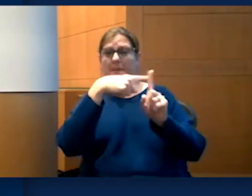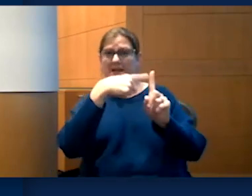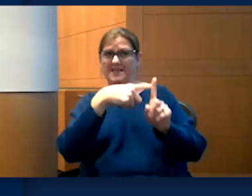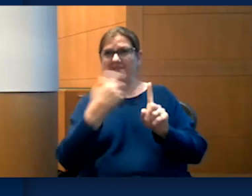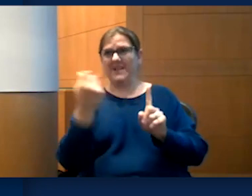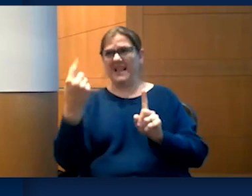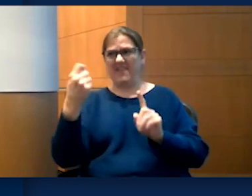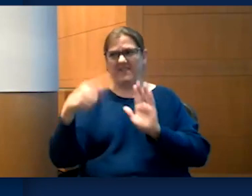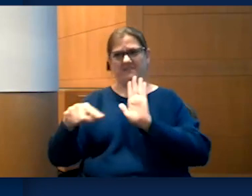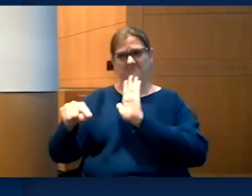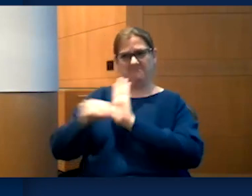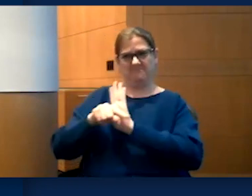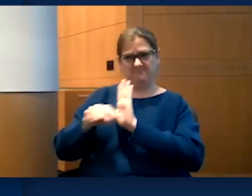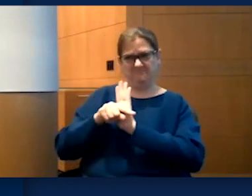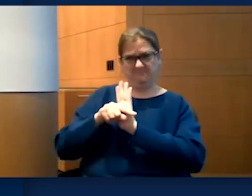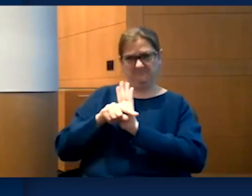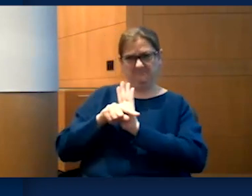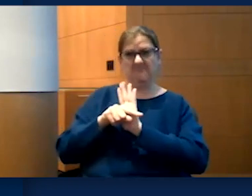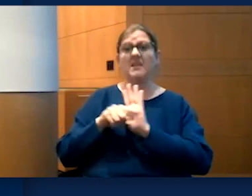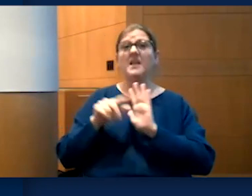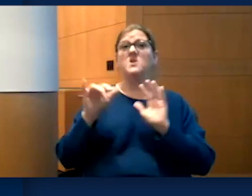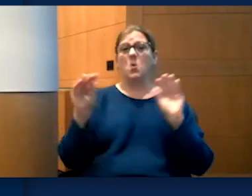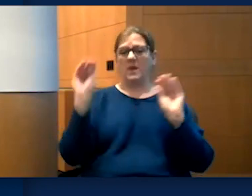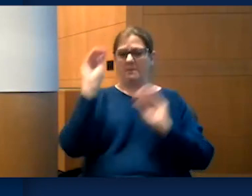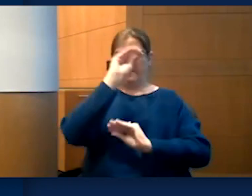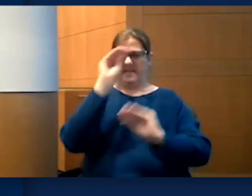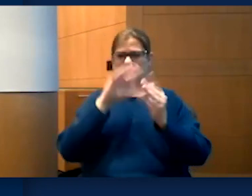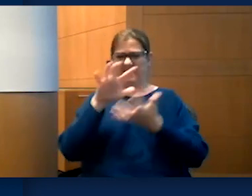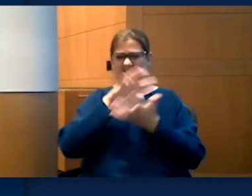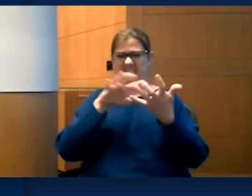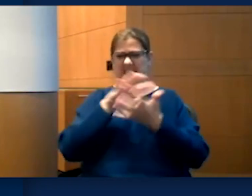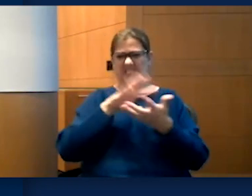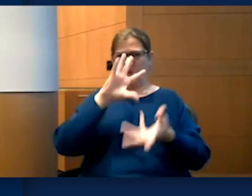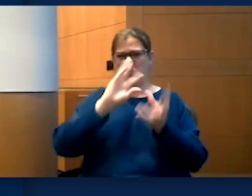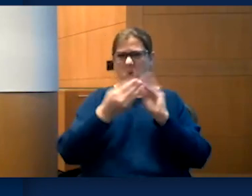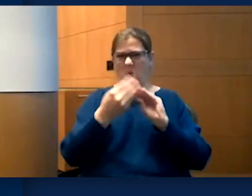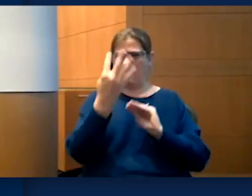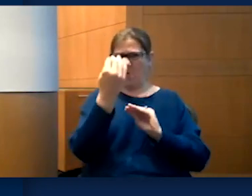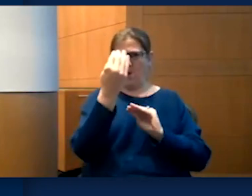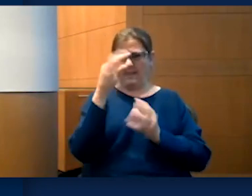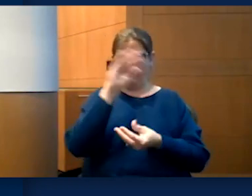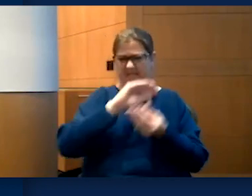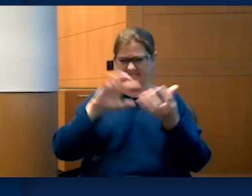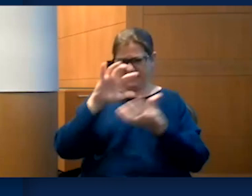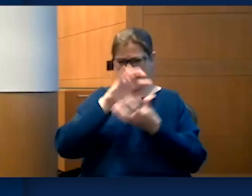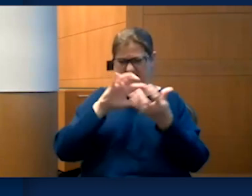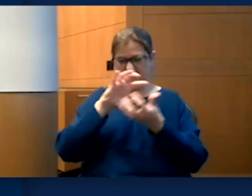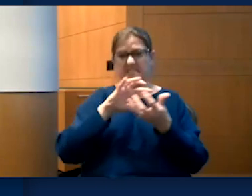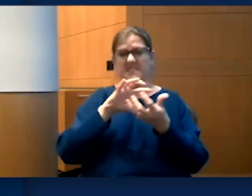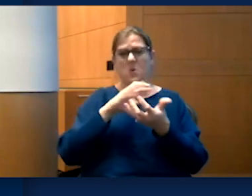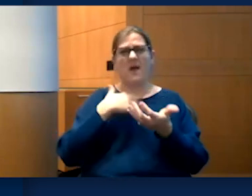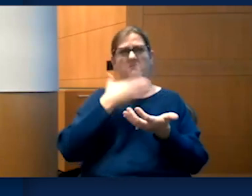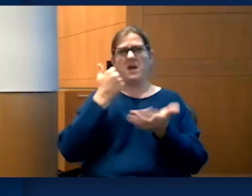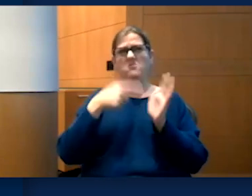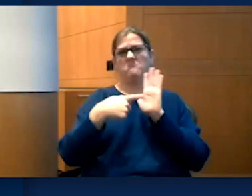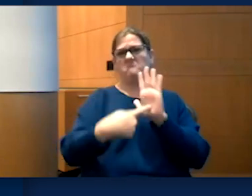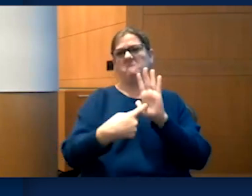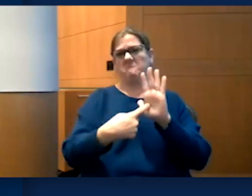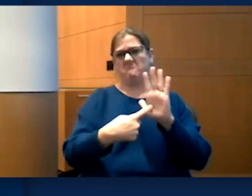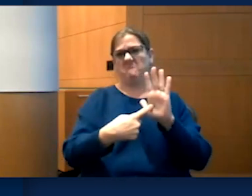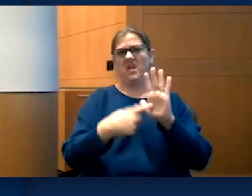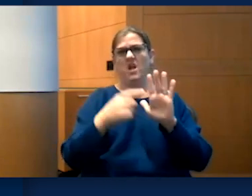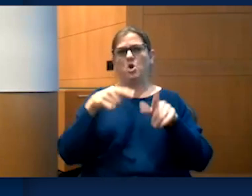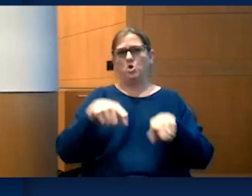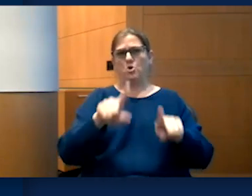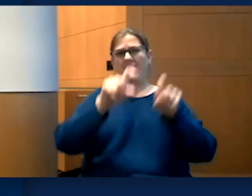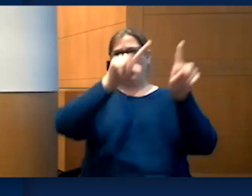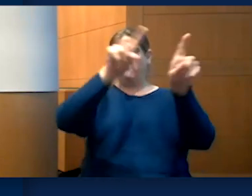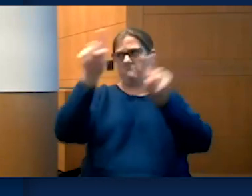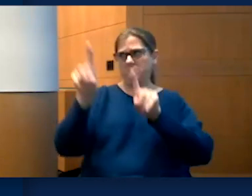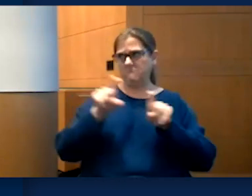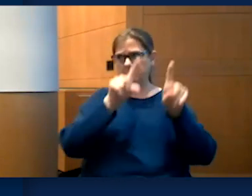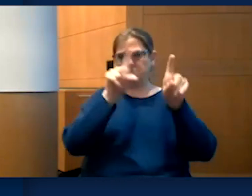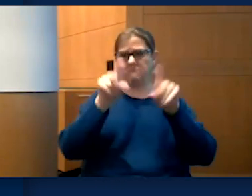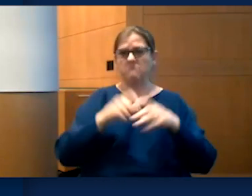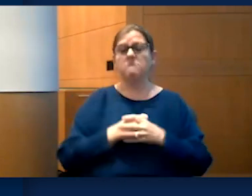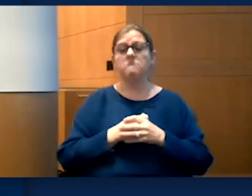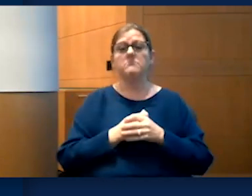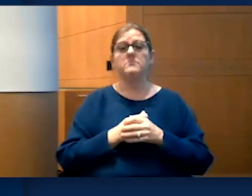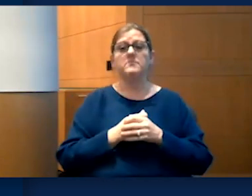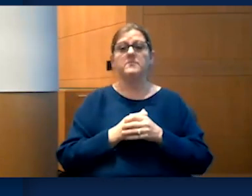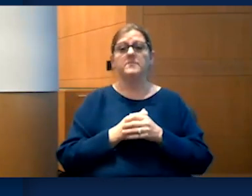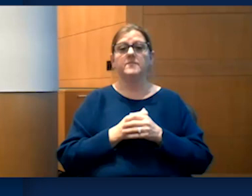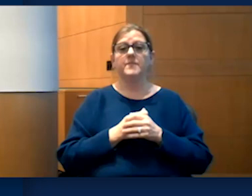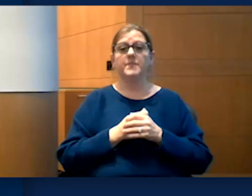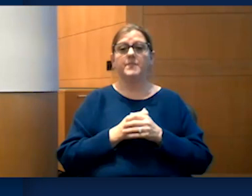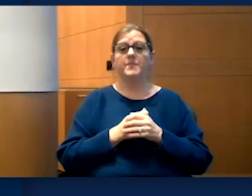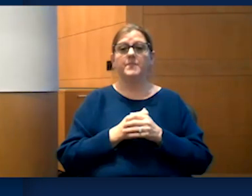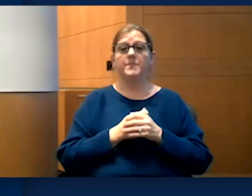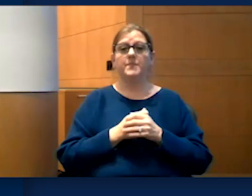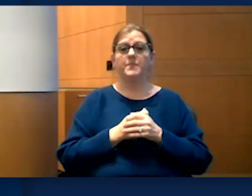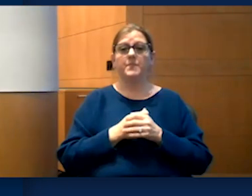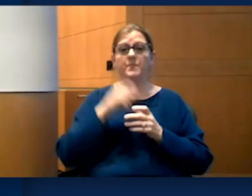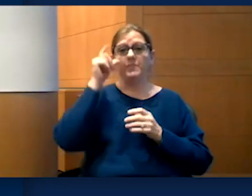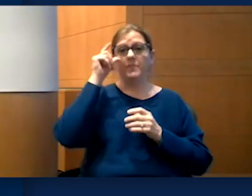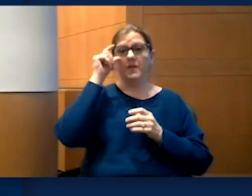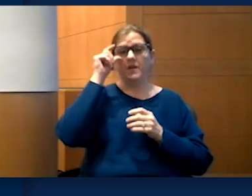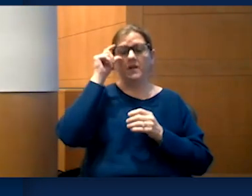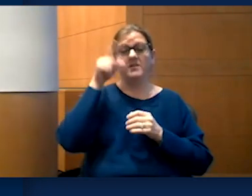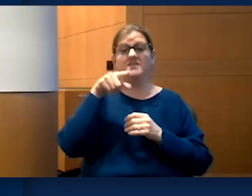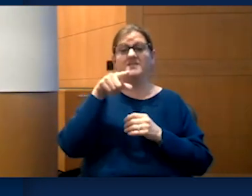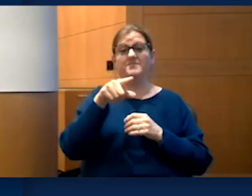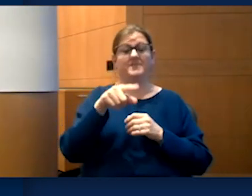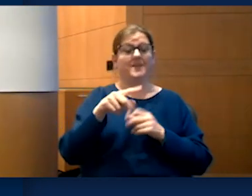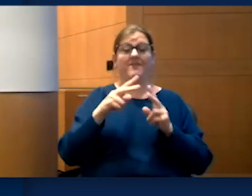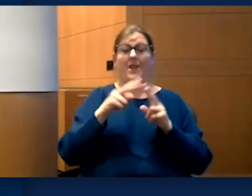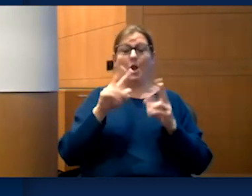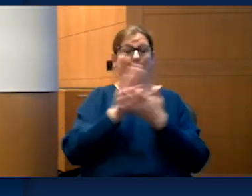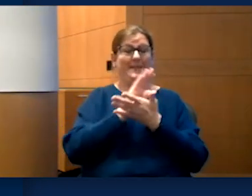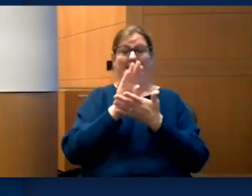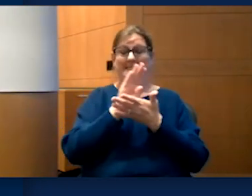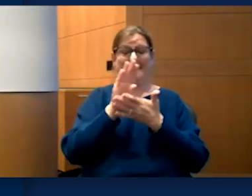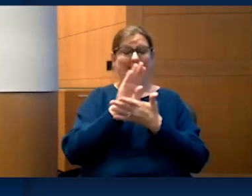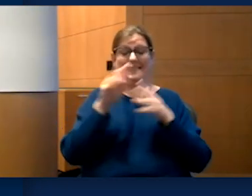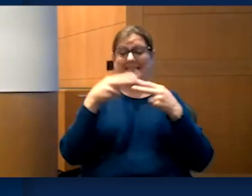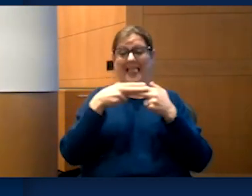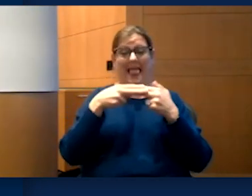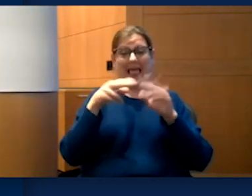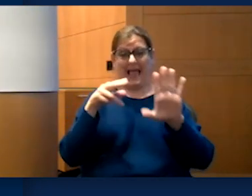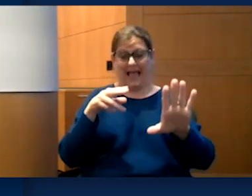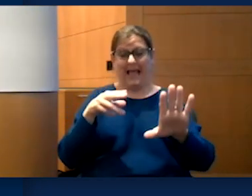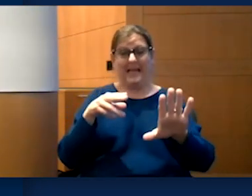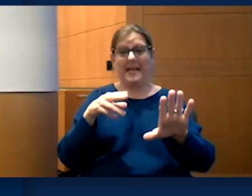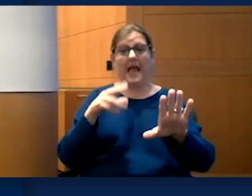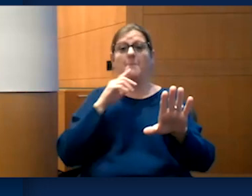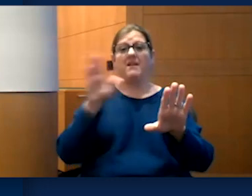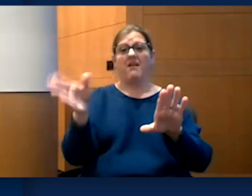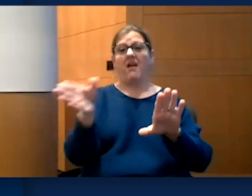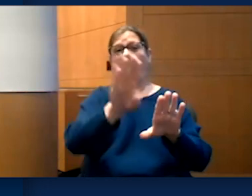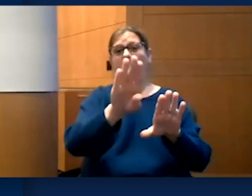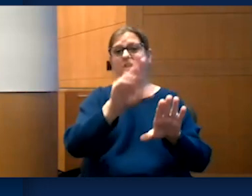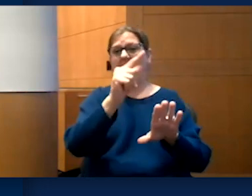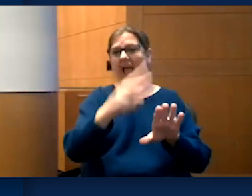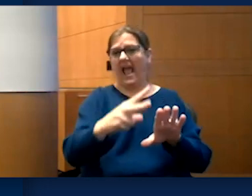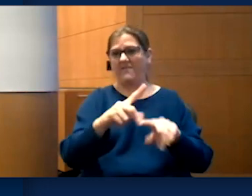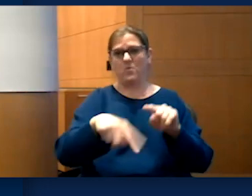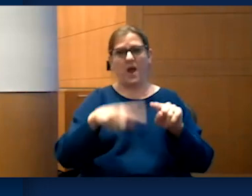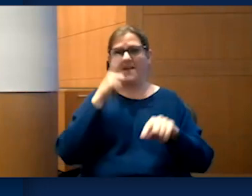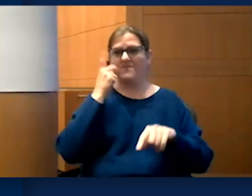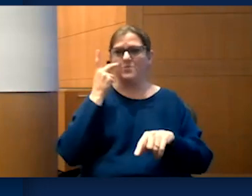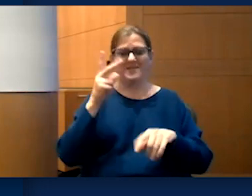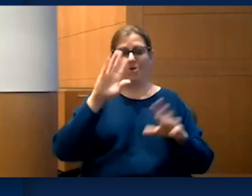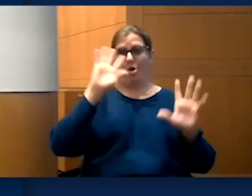This is a very, very busy slide. I'm going to cover up half of it for you so that you don't have to see so much at once.